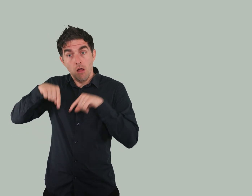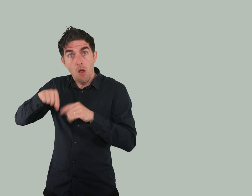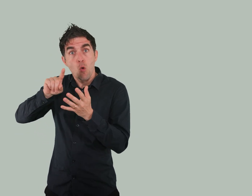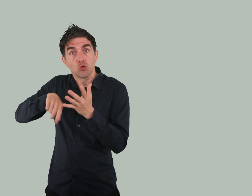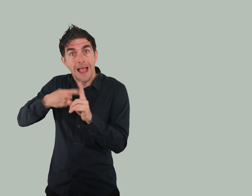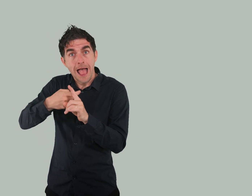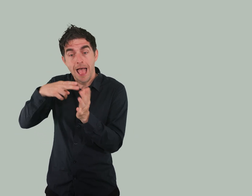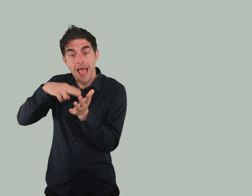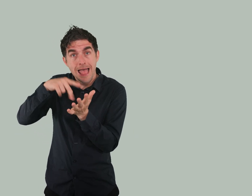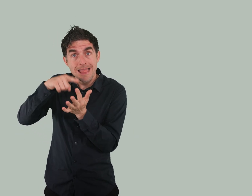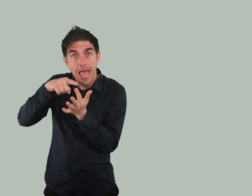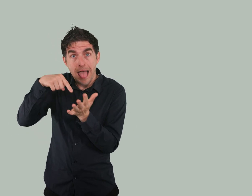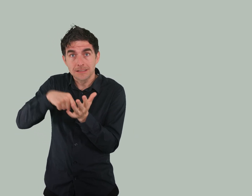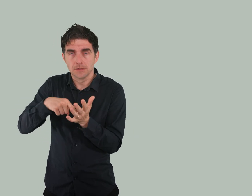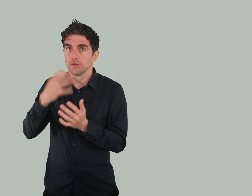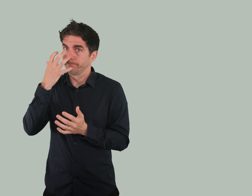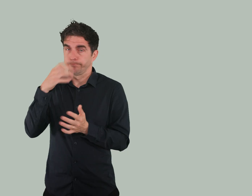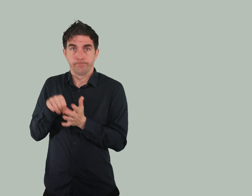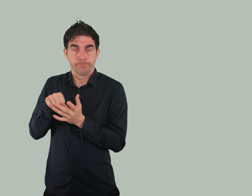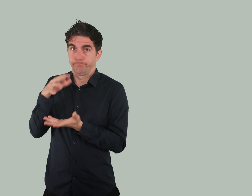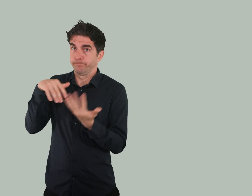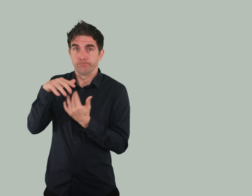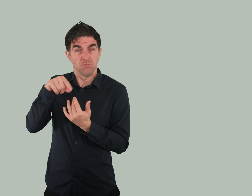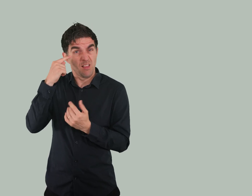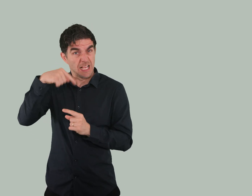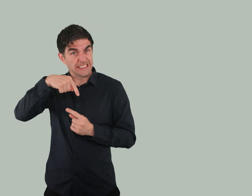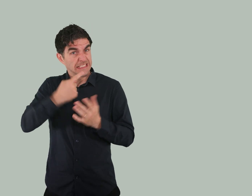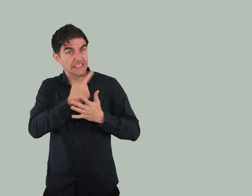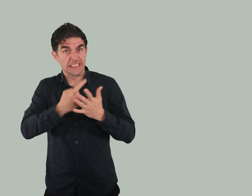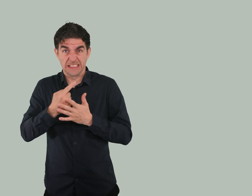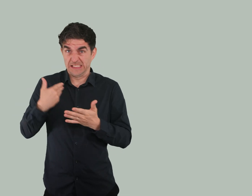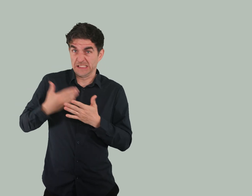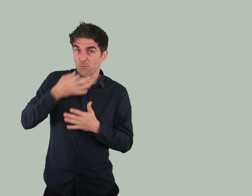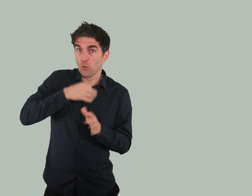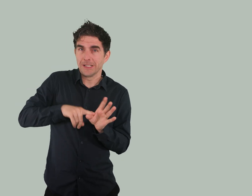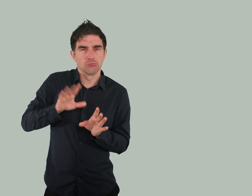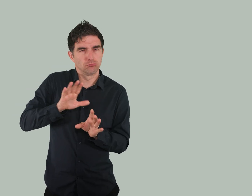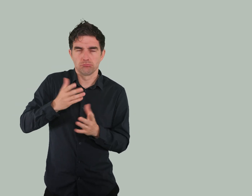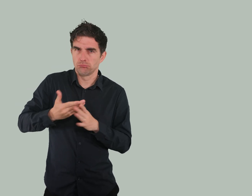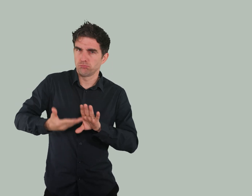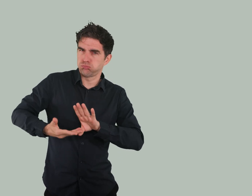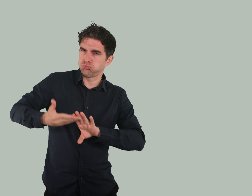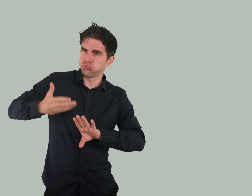but the UK’s NEET crisis is much more long-term and deep-seated than any decisions taken in the last few years.